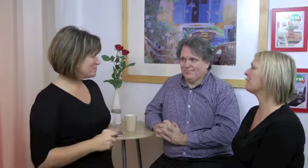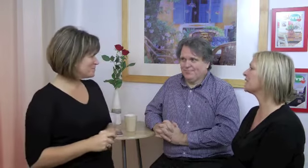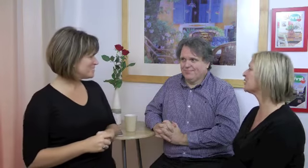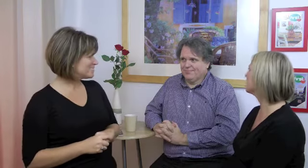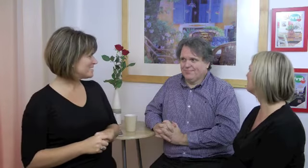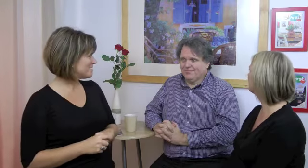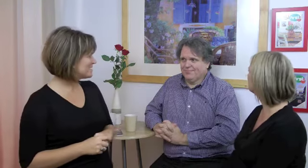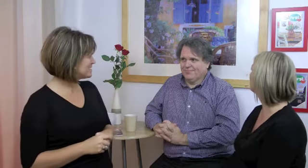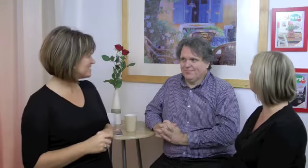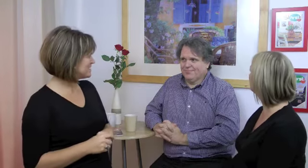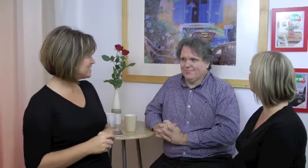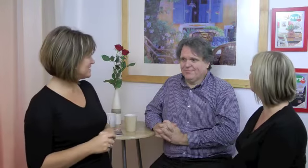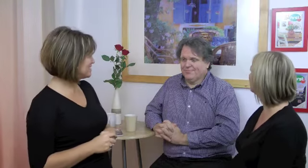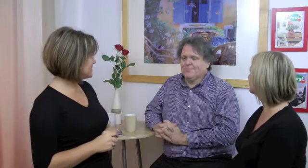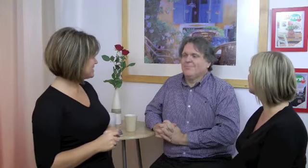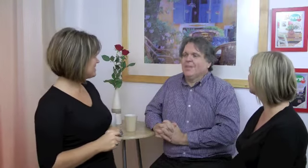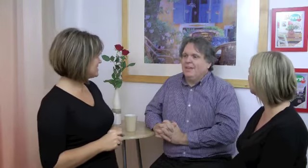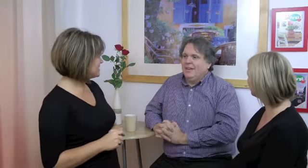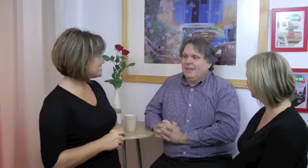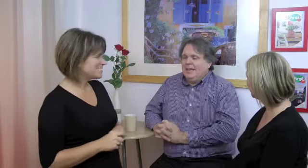your history and what you've done before joining us.